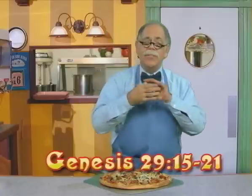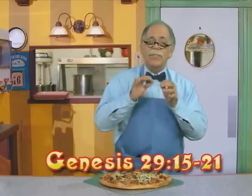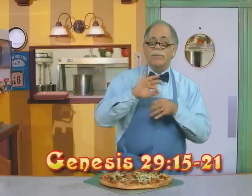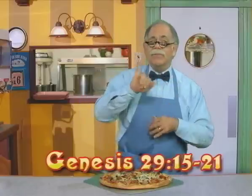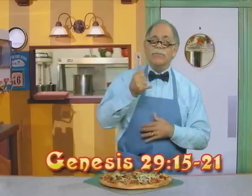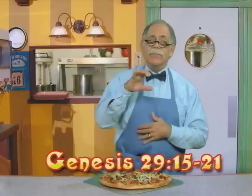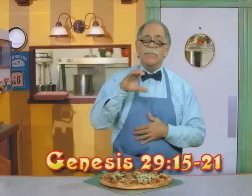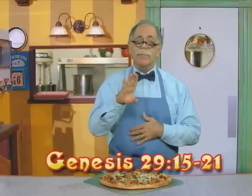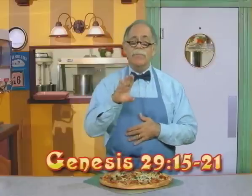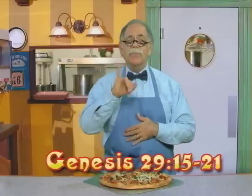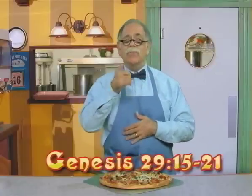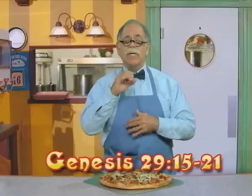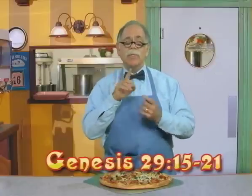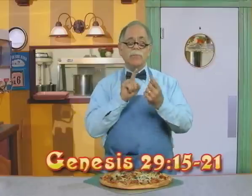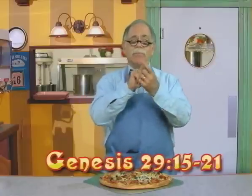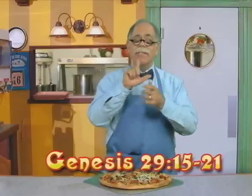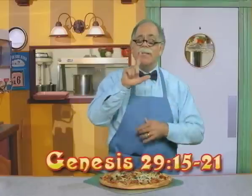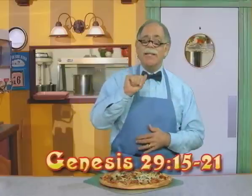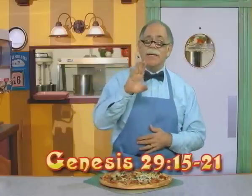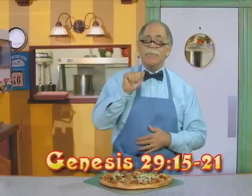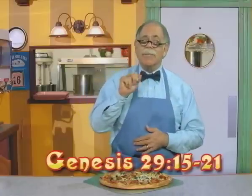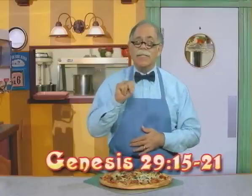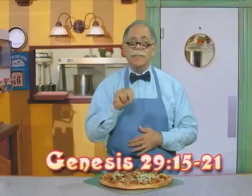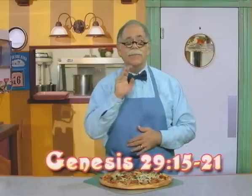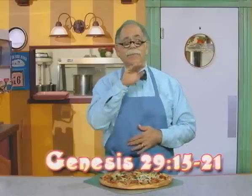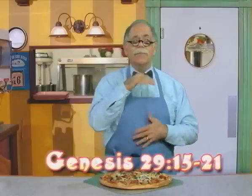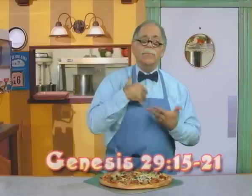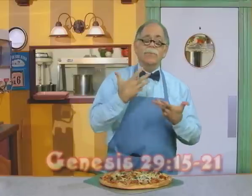JACOB TOLD LABAN, "I WANT TO WORK."